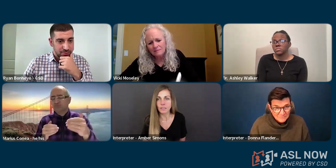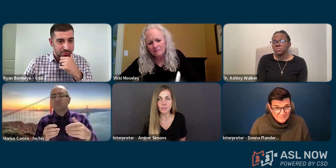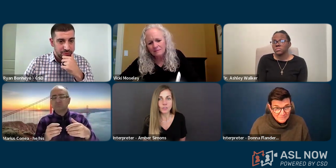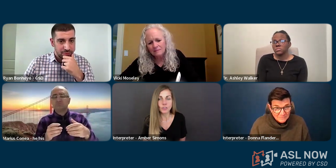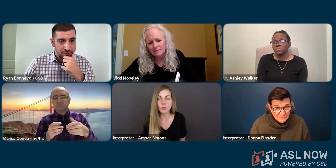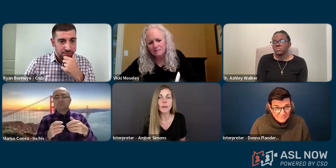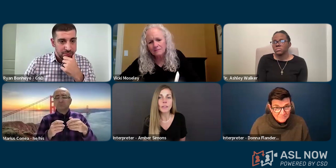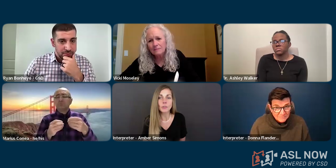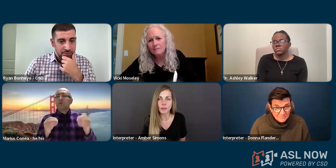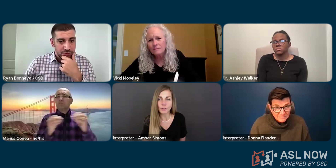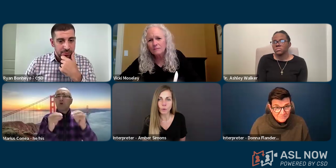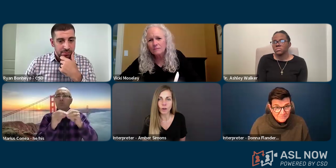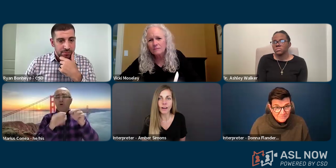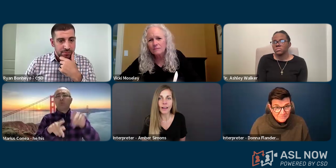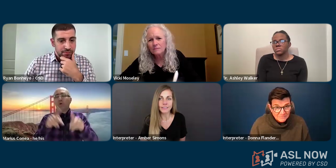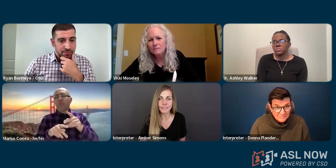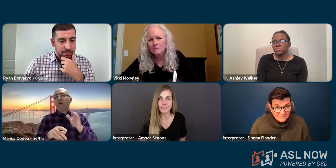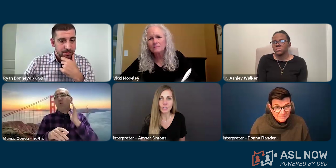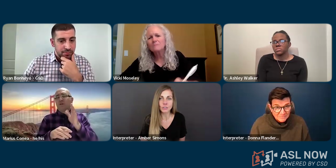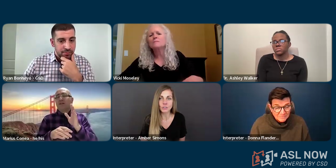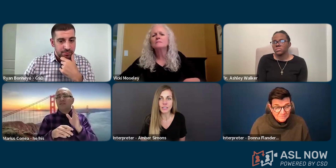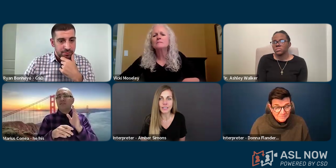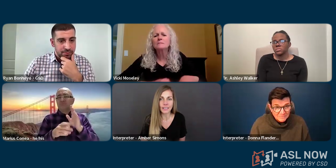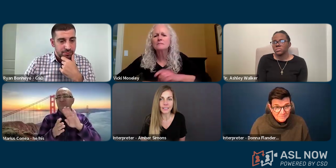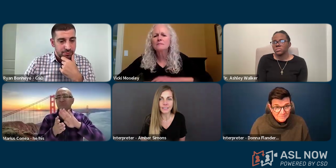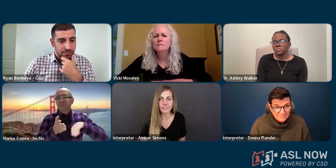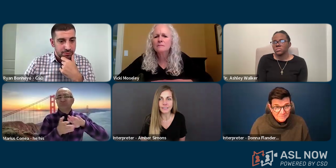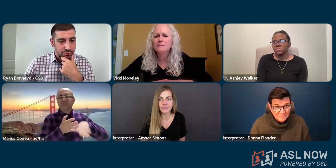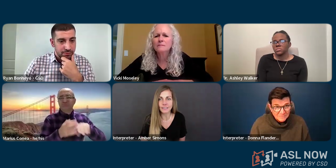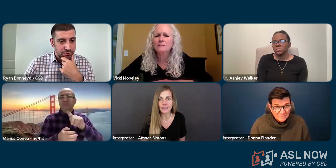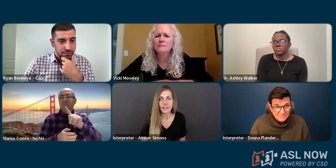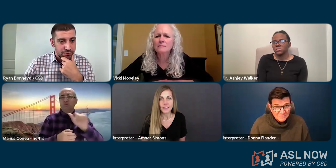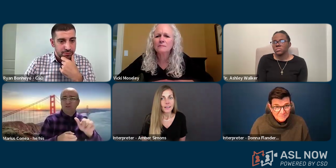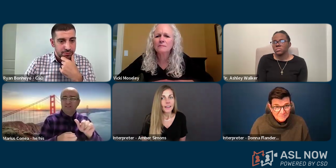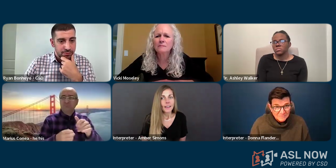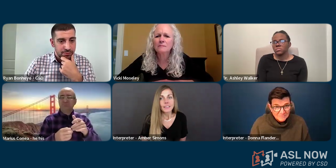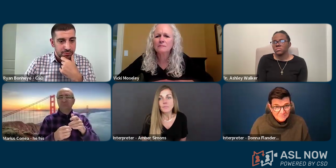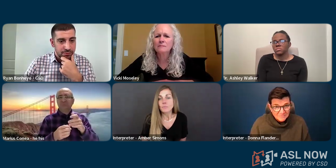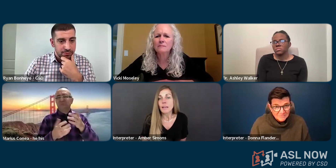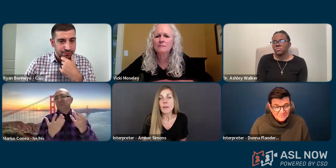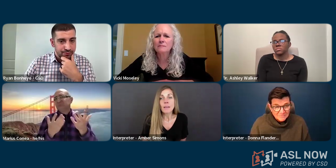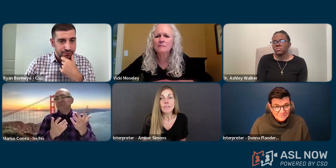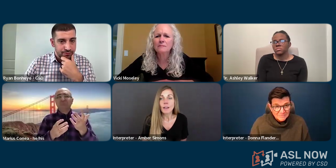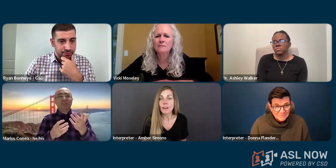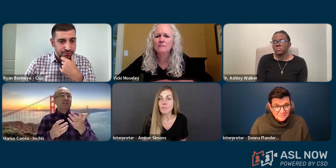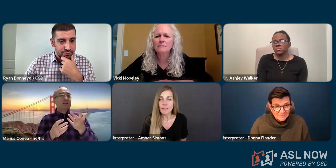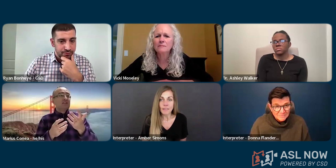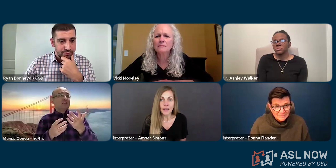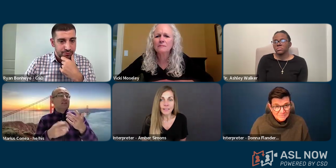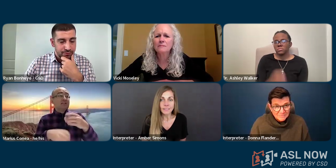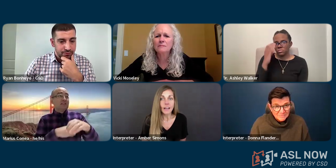it's 2024 and technology is becoming very advanced.